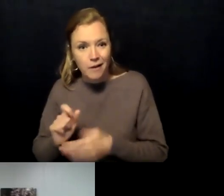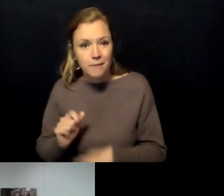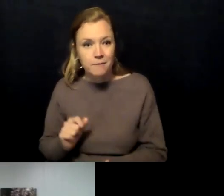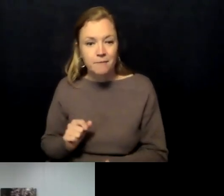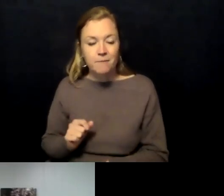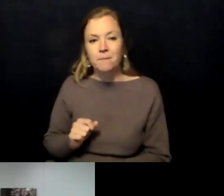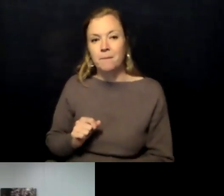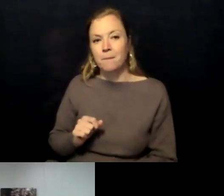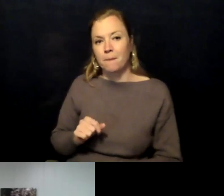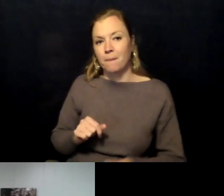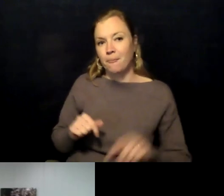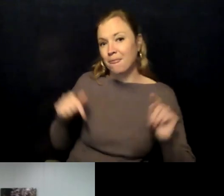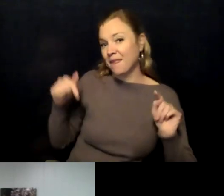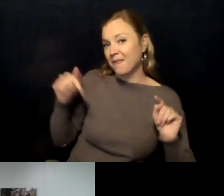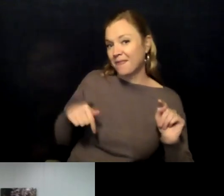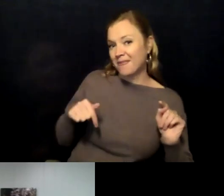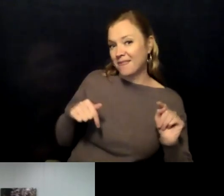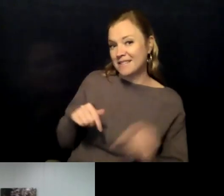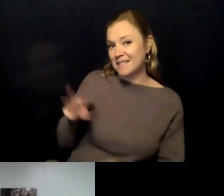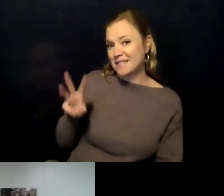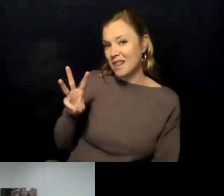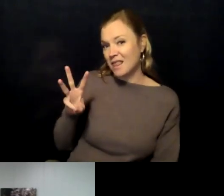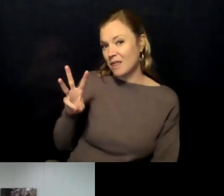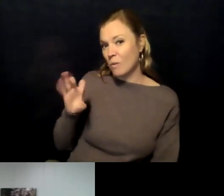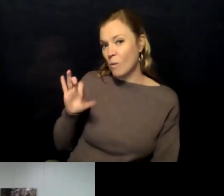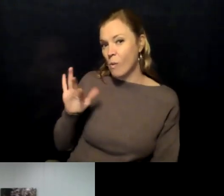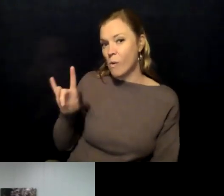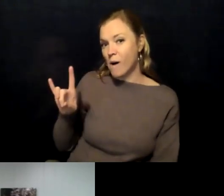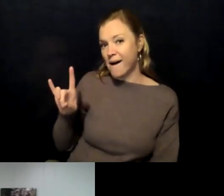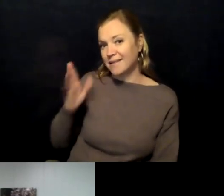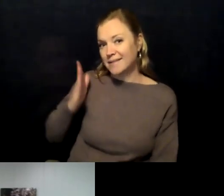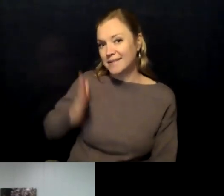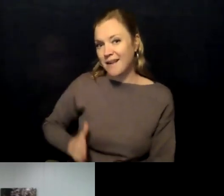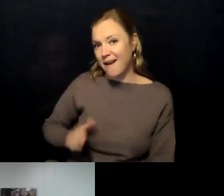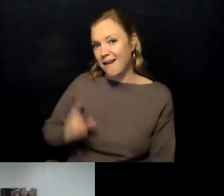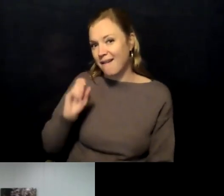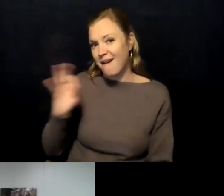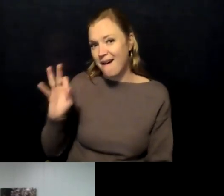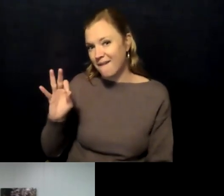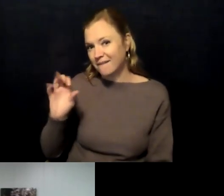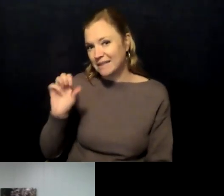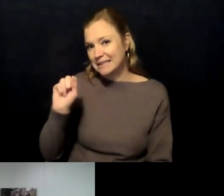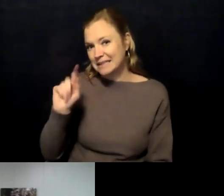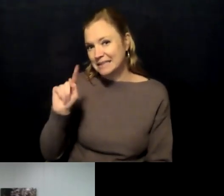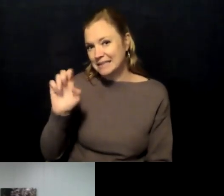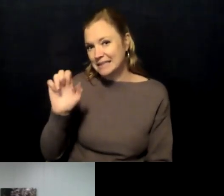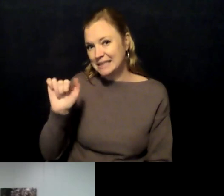we are focusing on careers in the realm of science, technology, engineering, art,